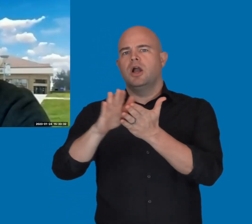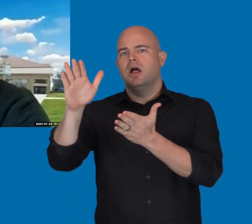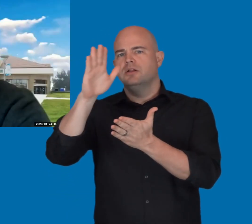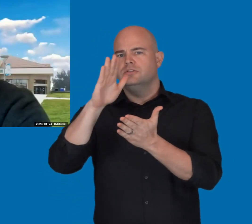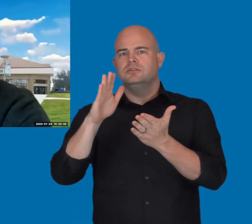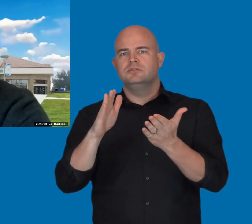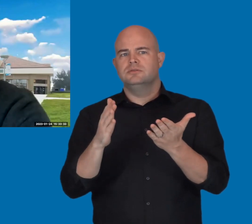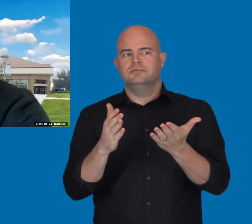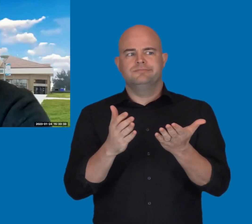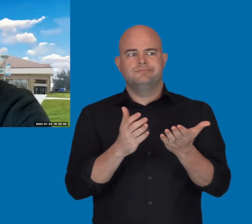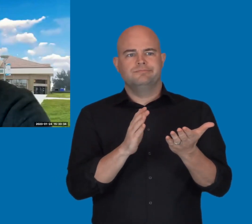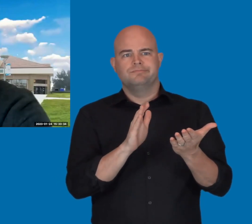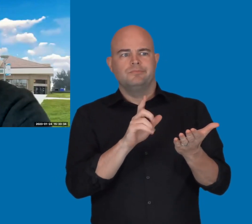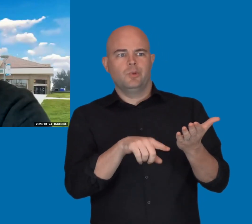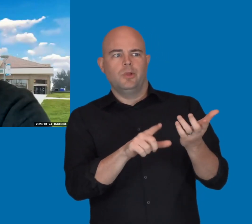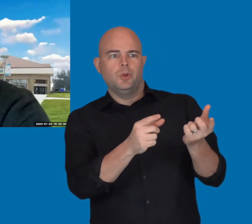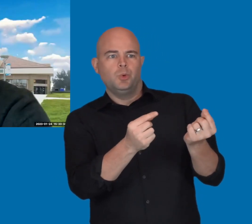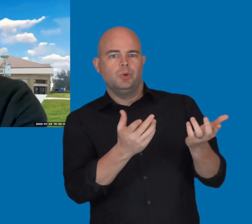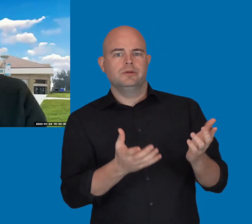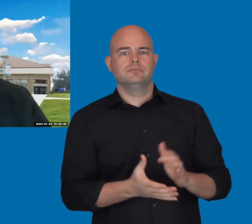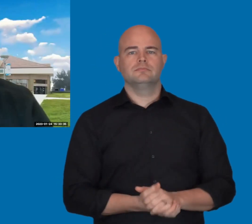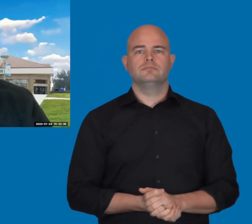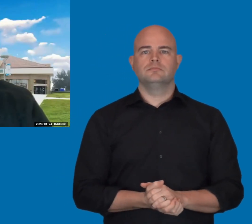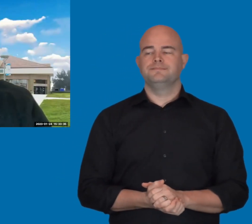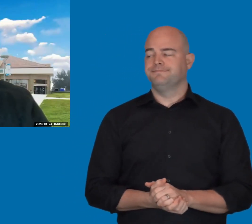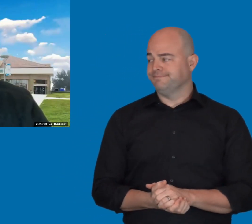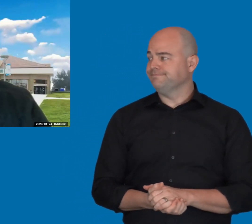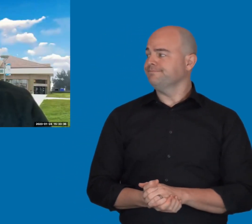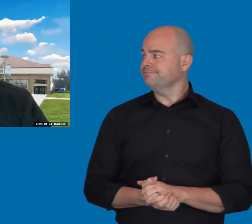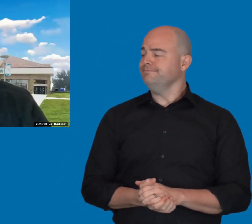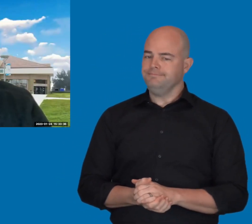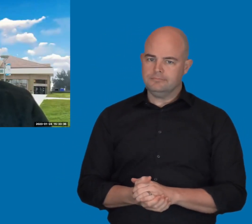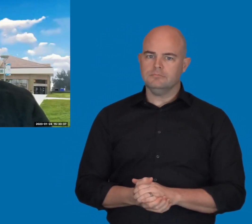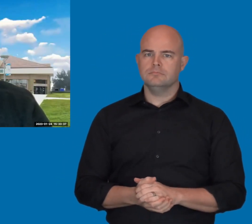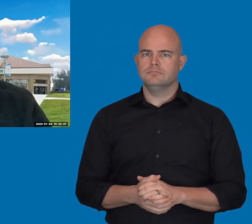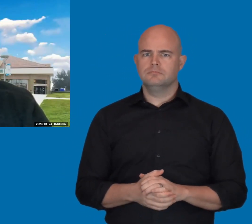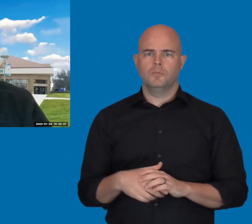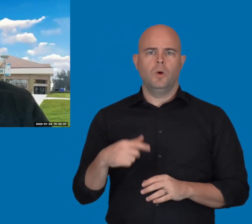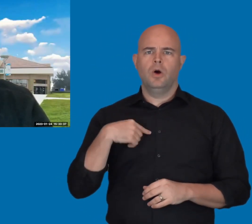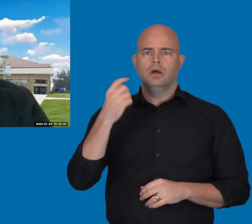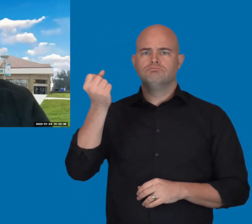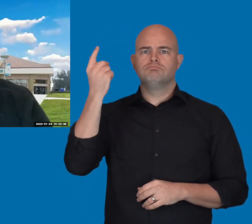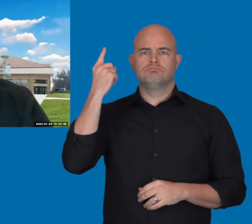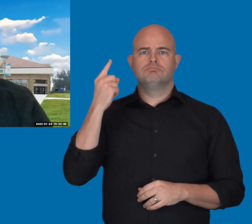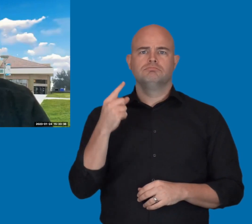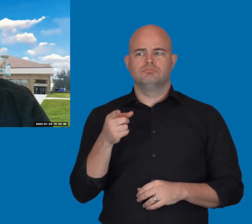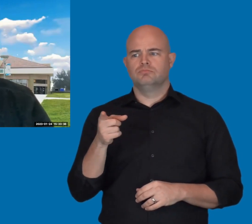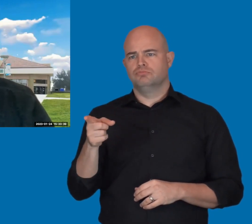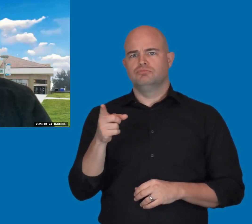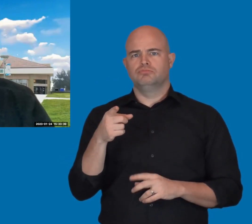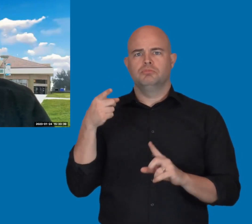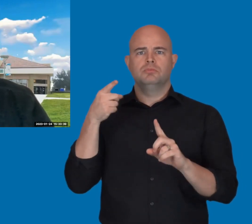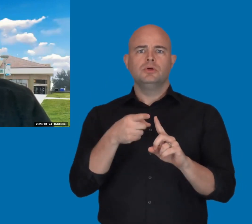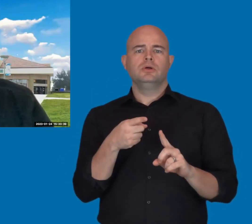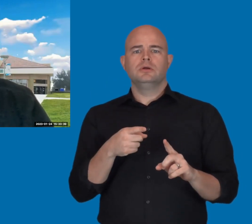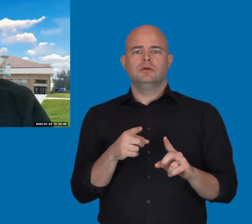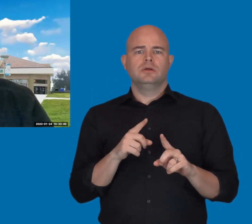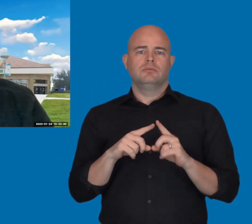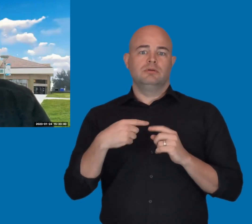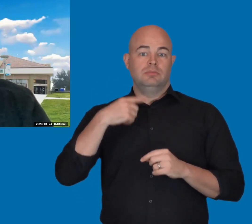when it's offered online?" And that can be in terms of accessibility or in terms of other aspects of just what is expected to be taught in that class.